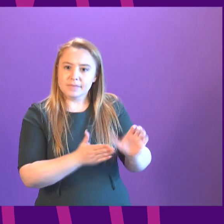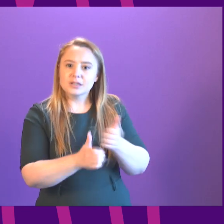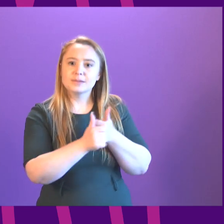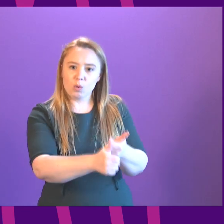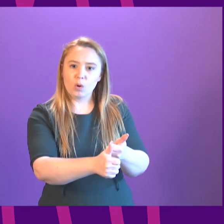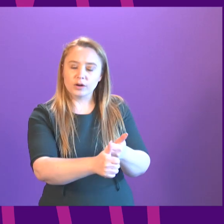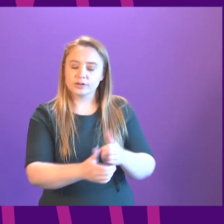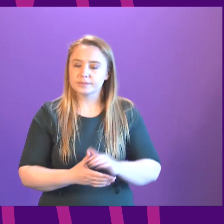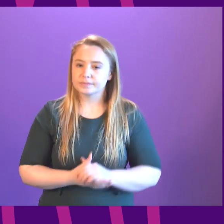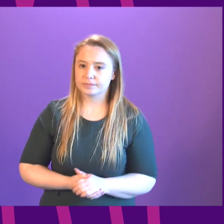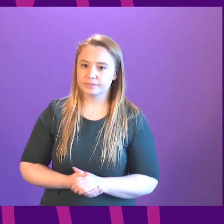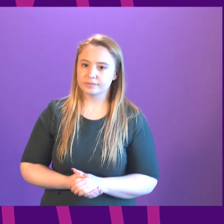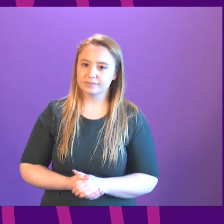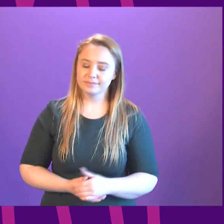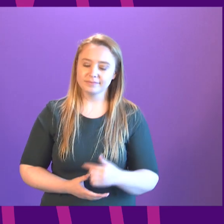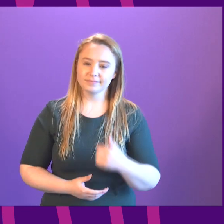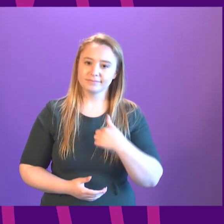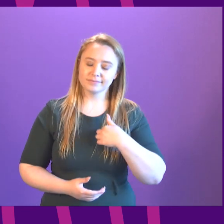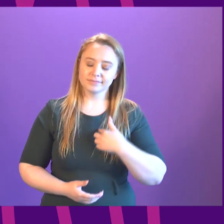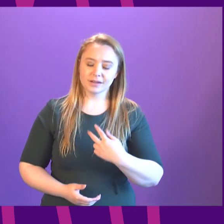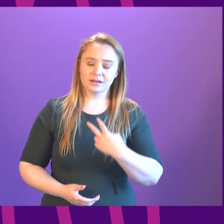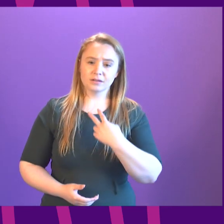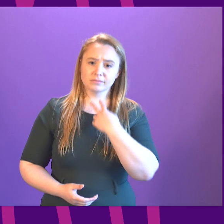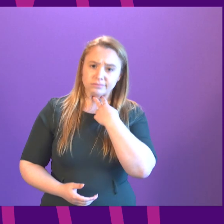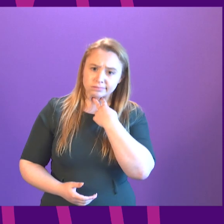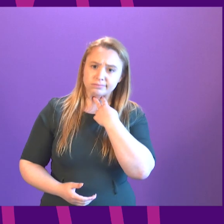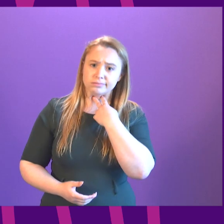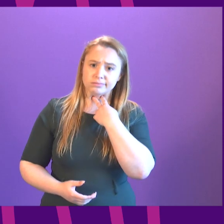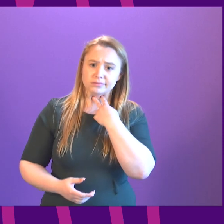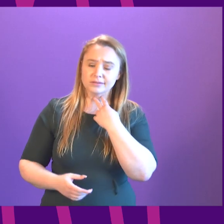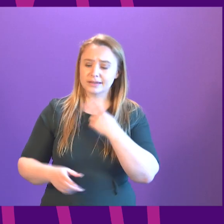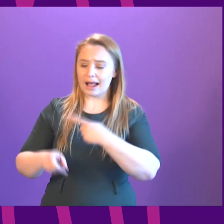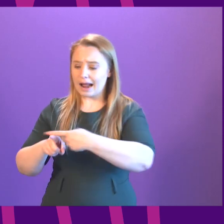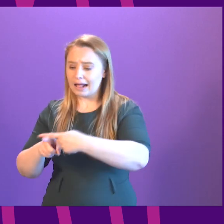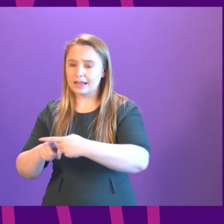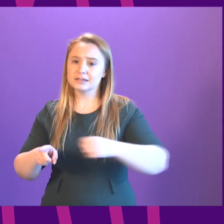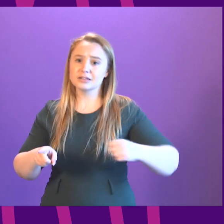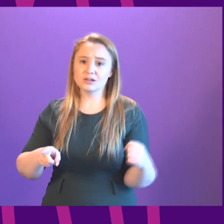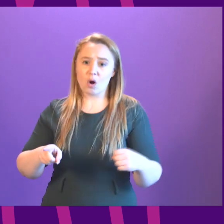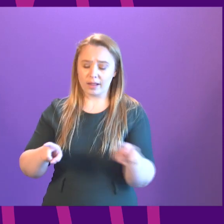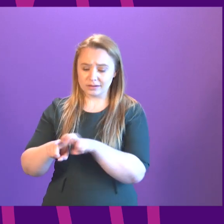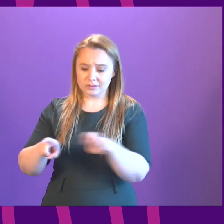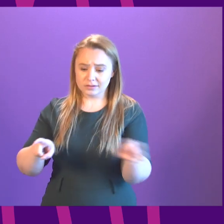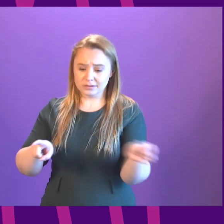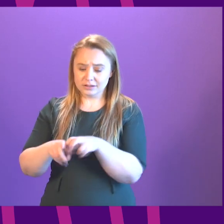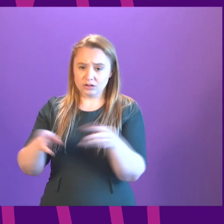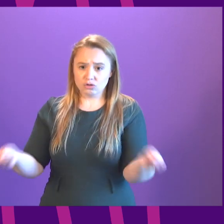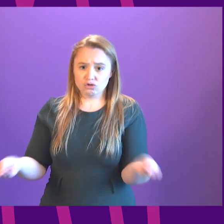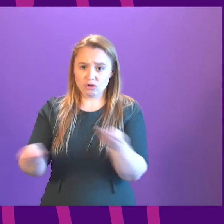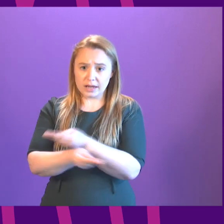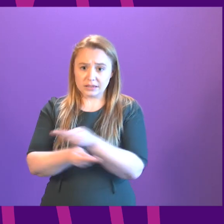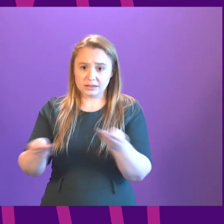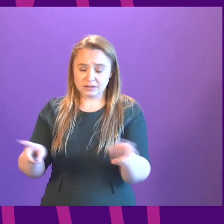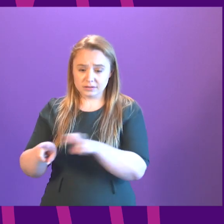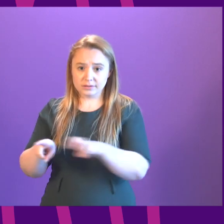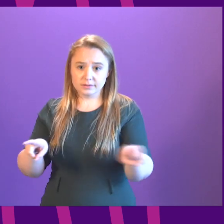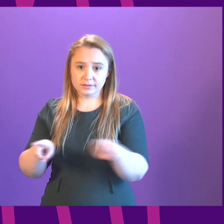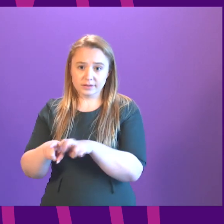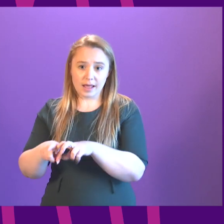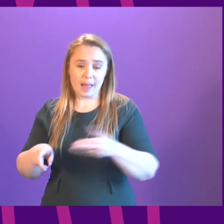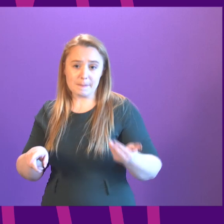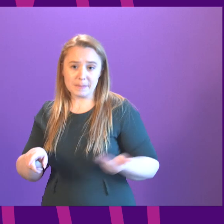I deeply regret the impact on cross-border trade and on particular sectors and businesses,